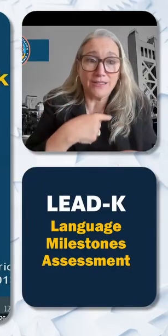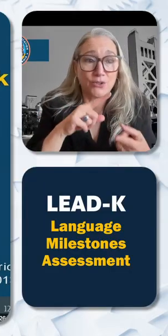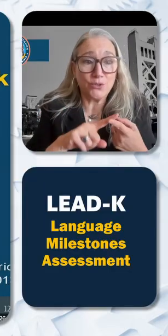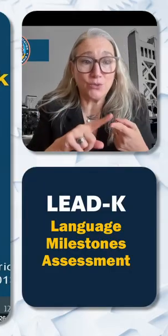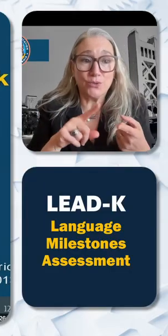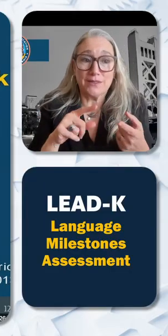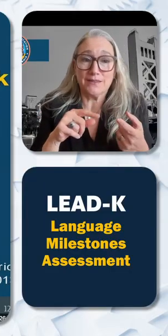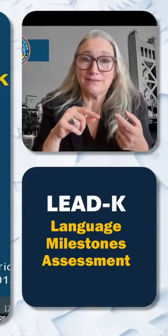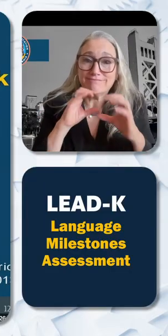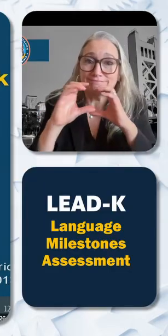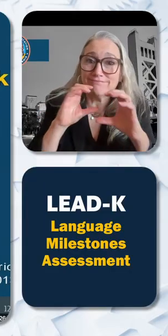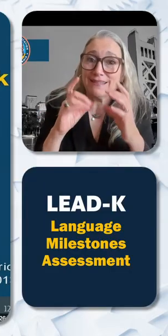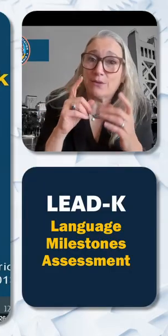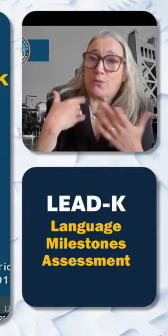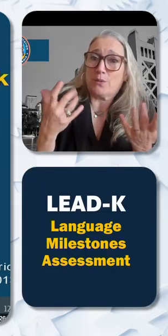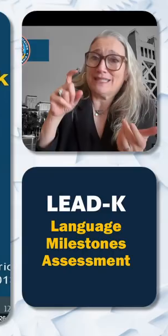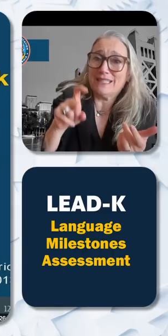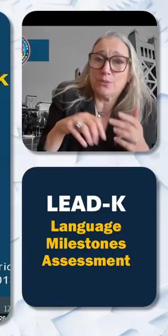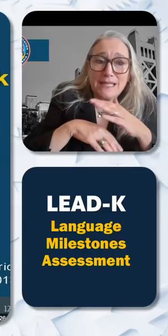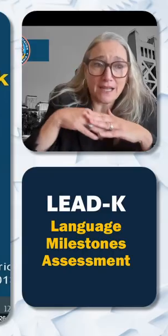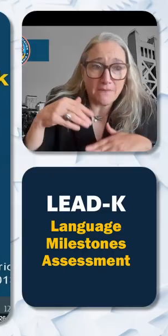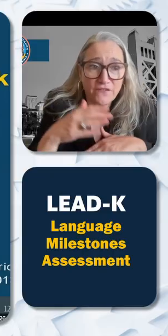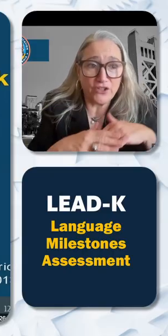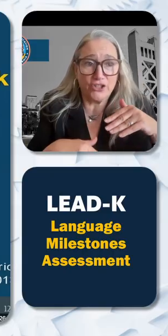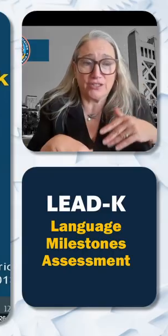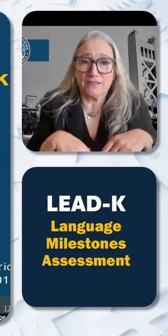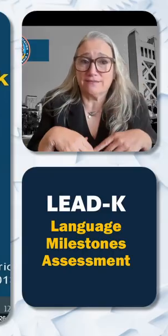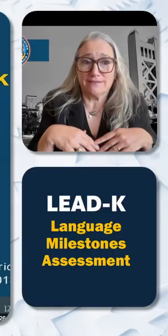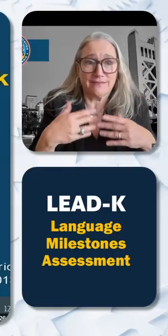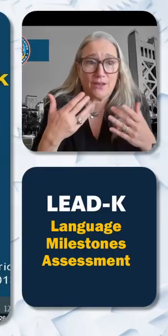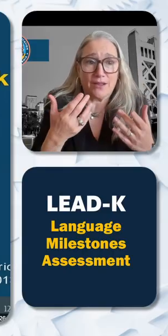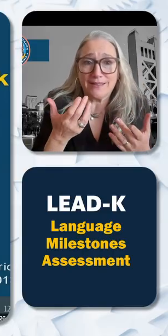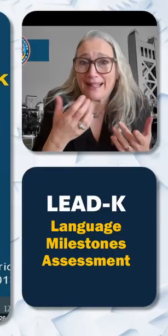The physiological portion here… Looking at communication.